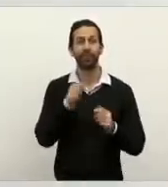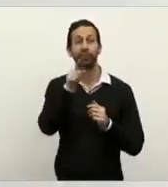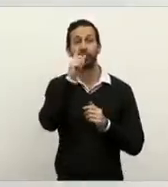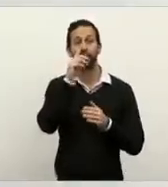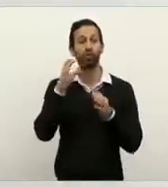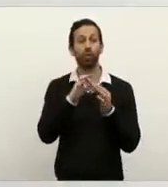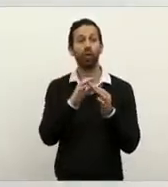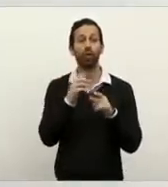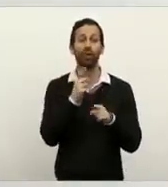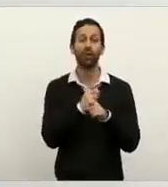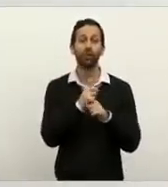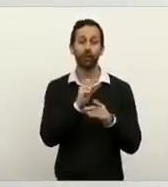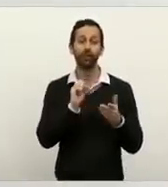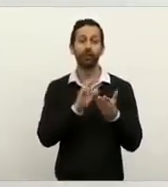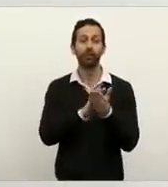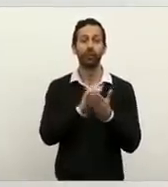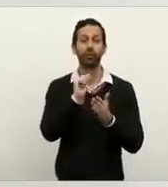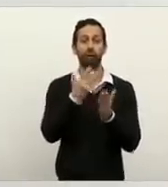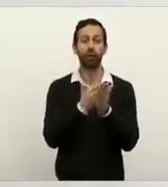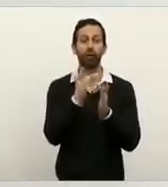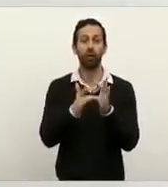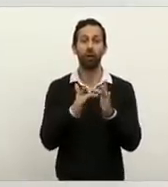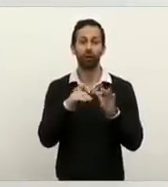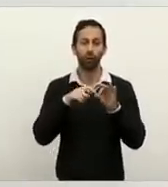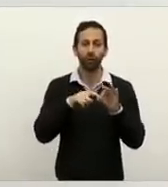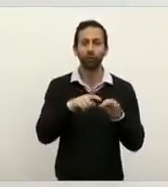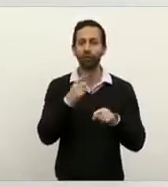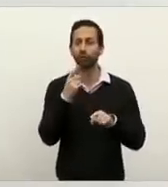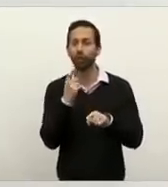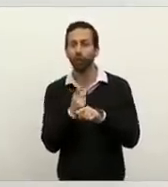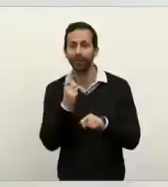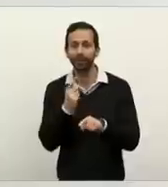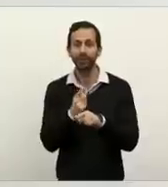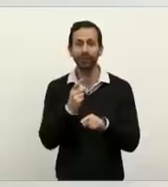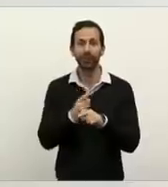by submitting your online questions and comments. We have a dedicated team